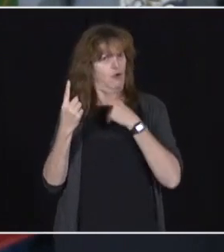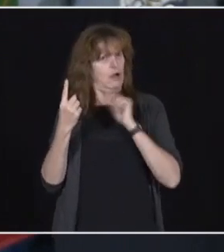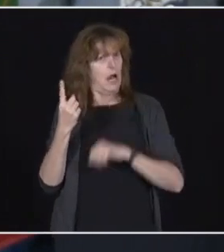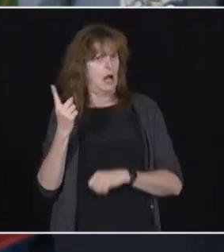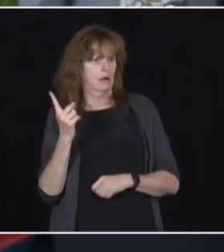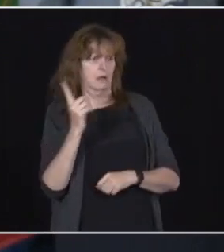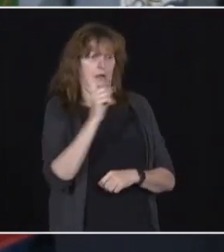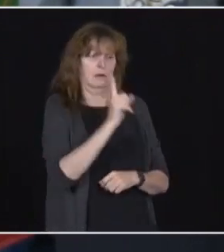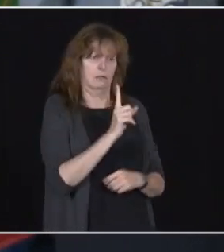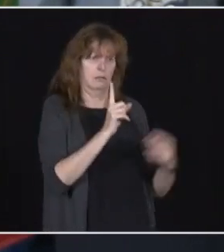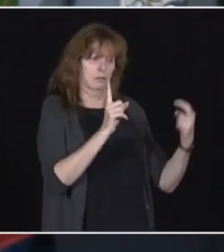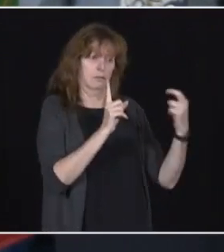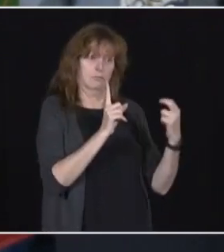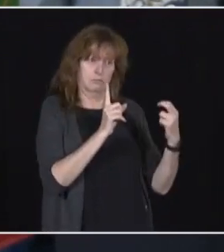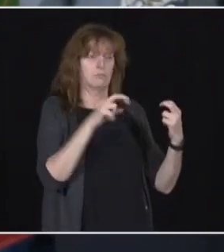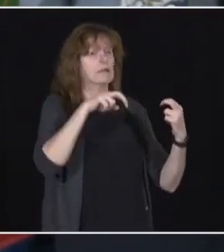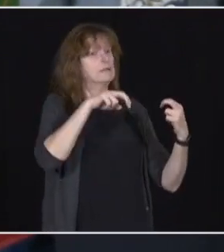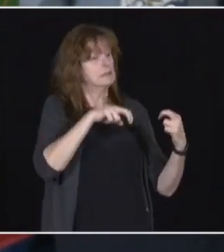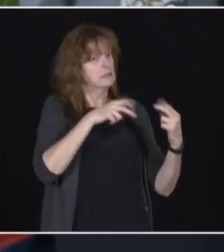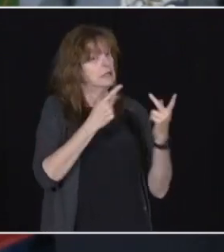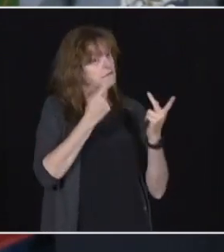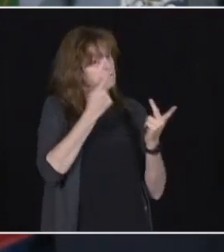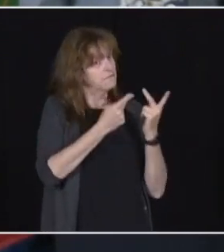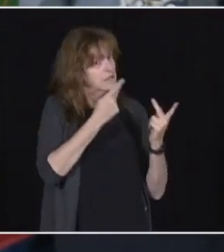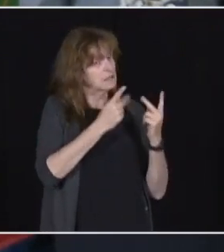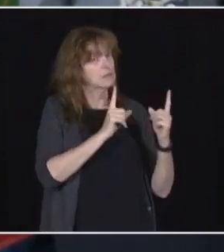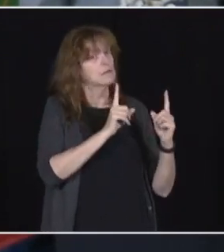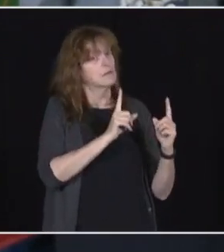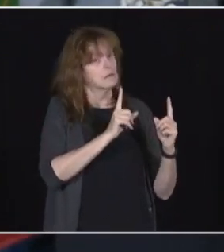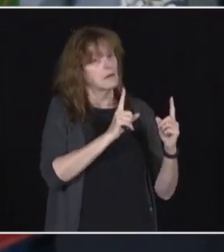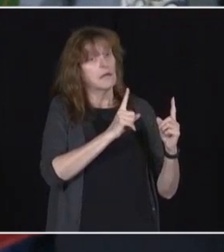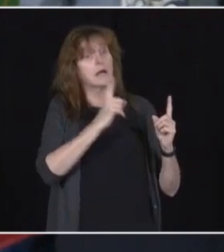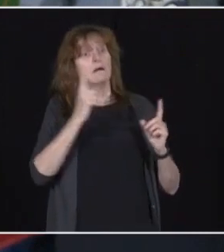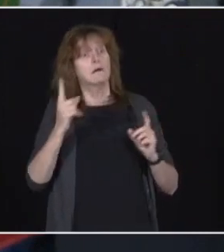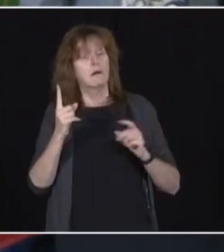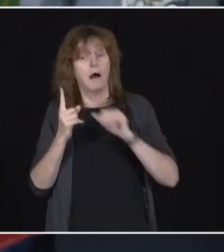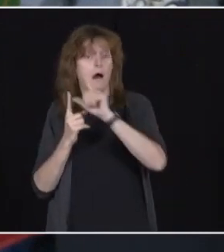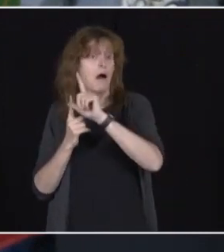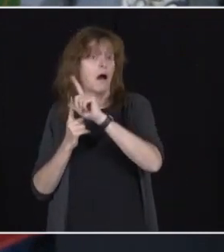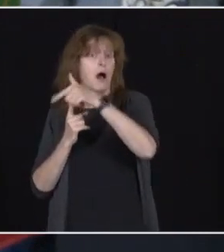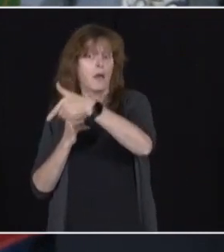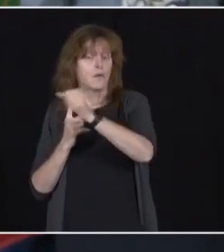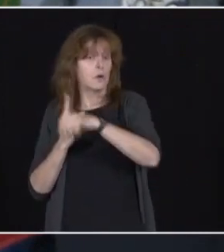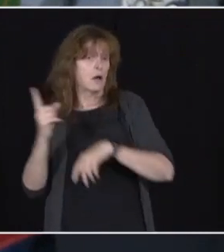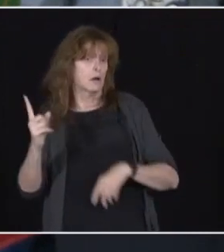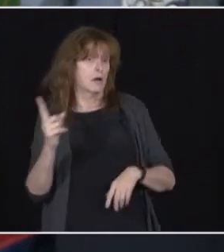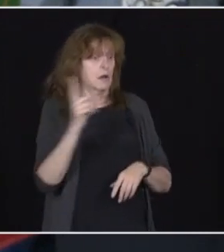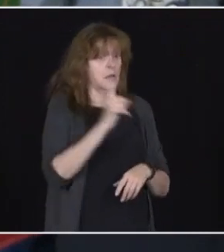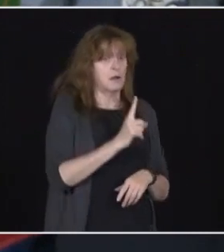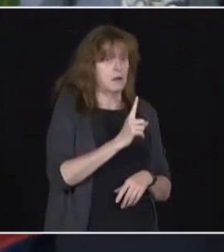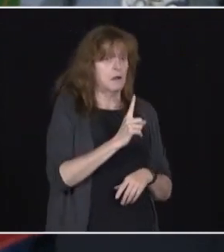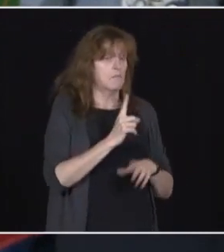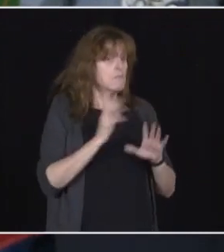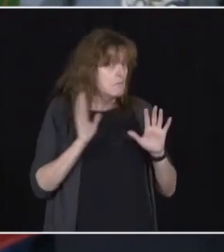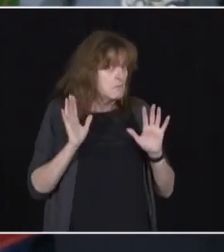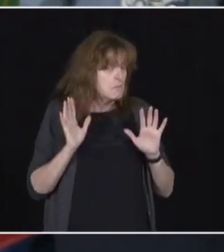So, we are being cautious. Having one family member meet their loved ones and then I guess they can take turns doing that on long-term care.